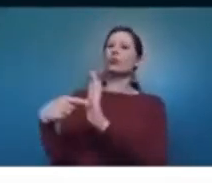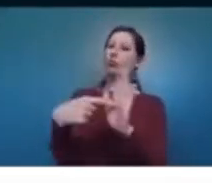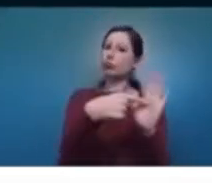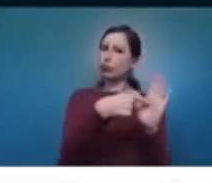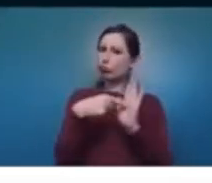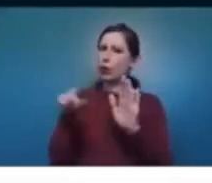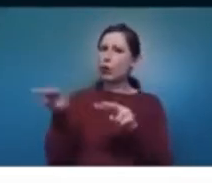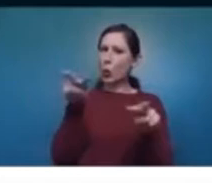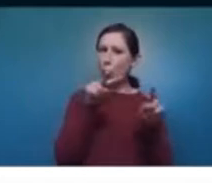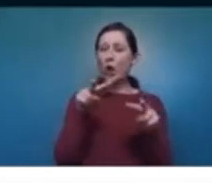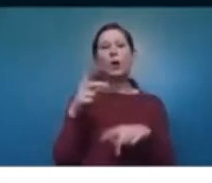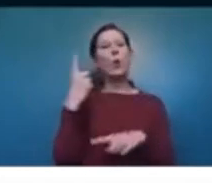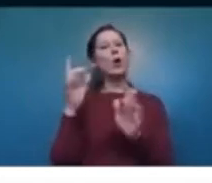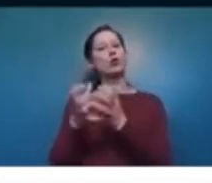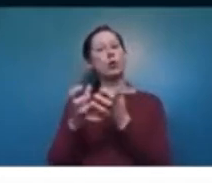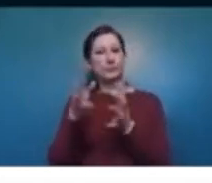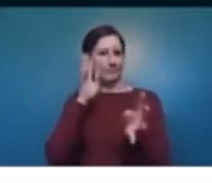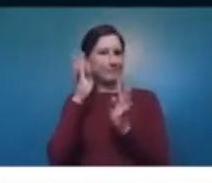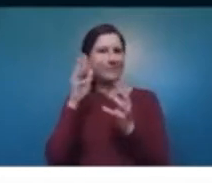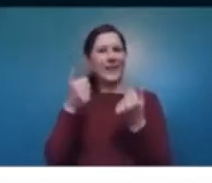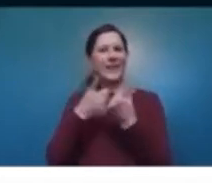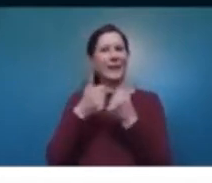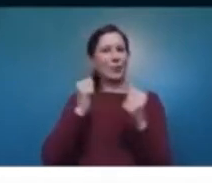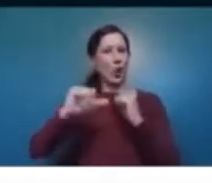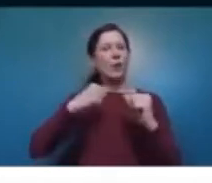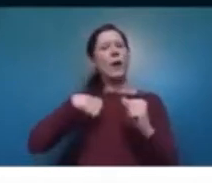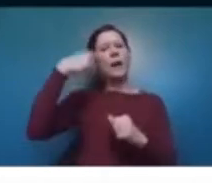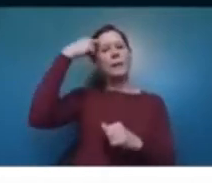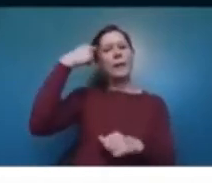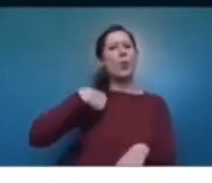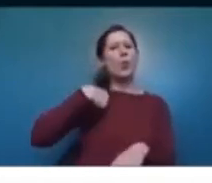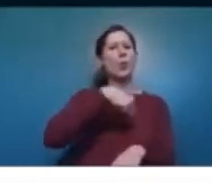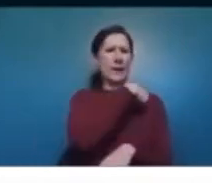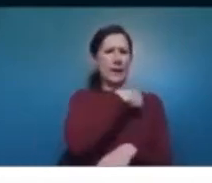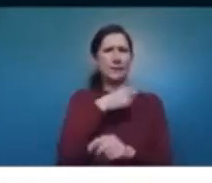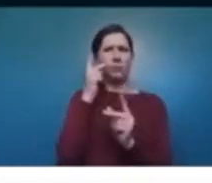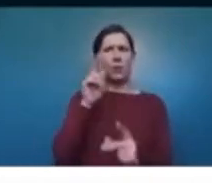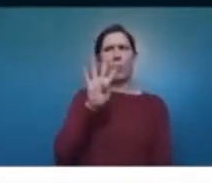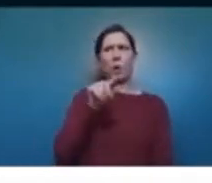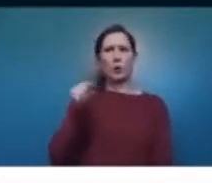is coming up with some sort of a game show. I think we've come to see that four to six hours is an awful